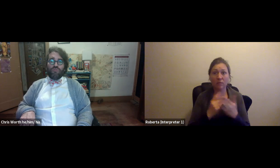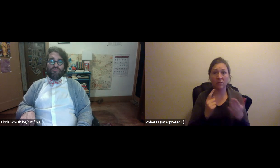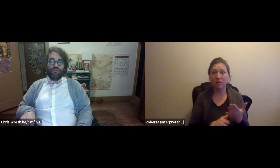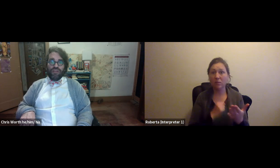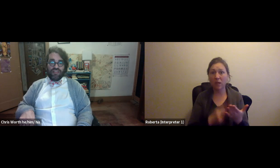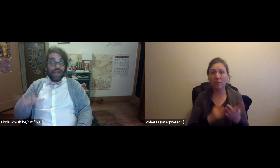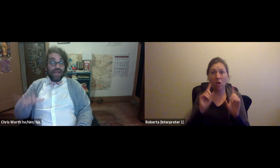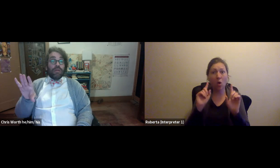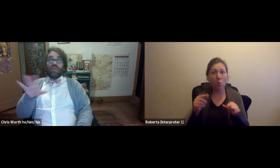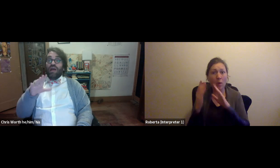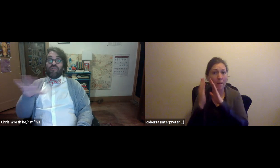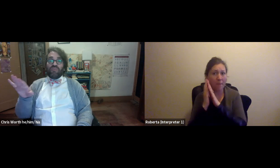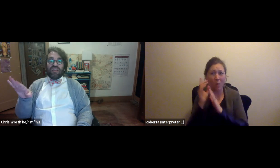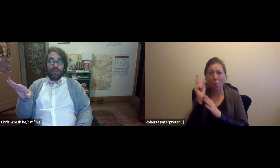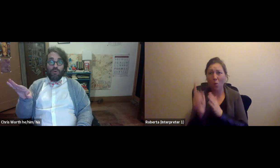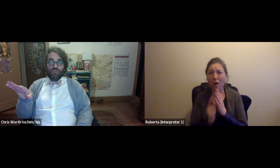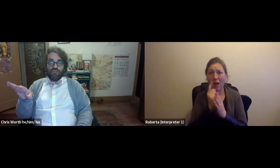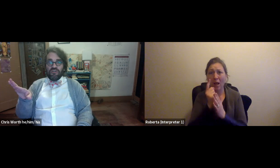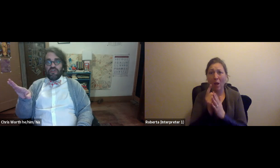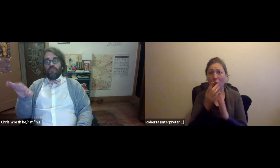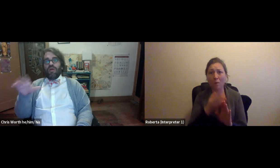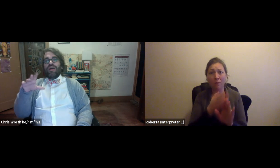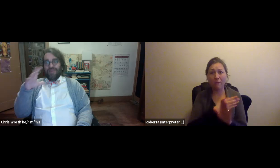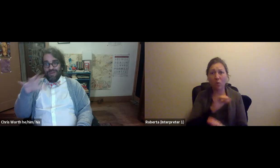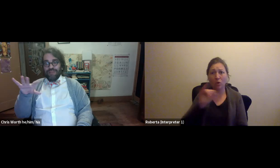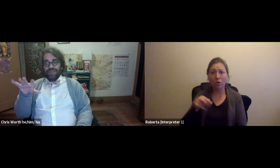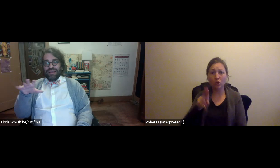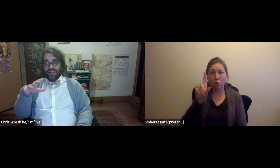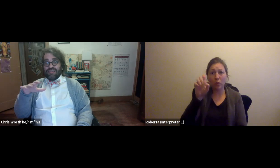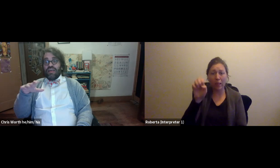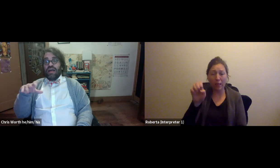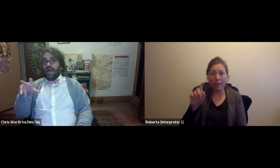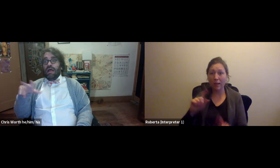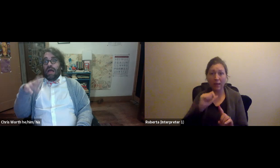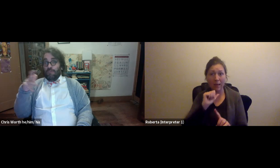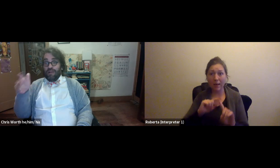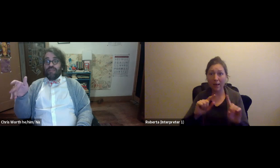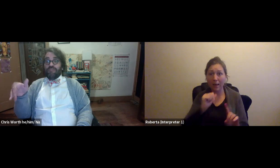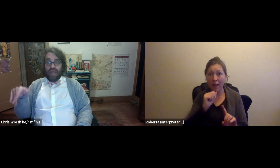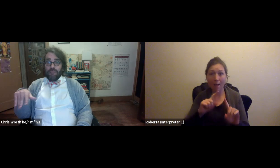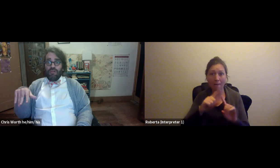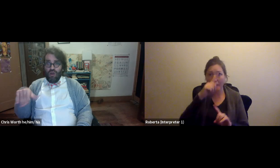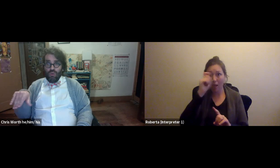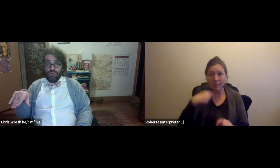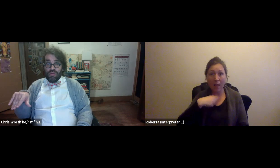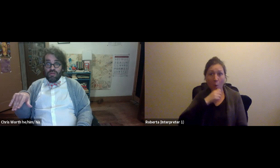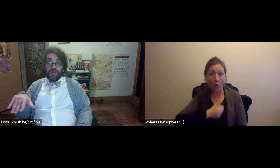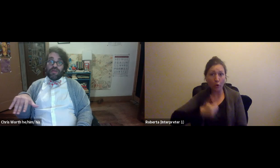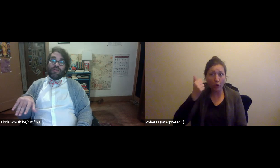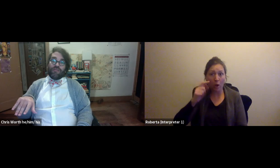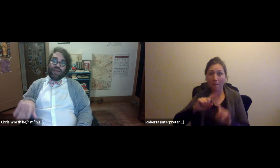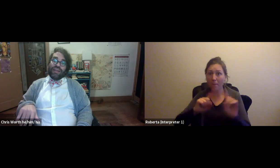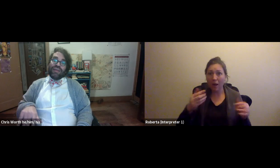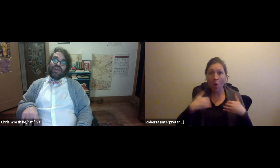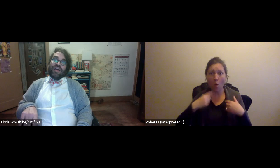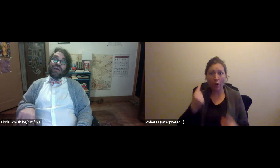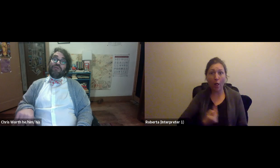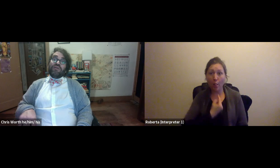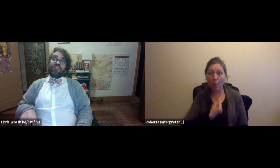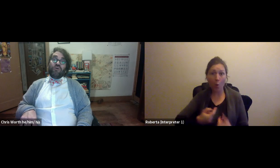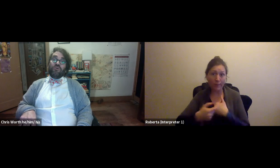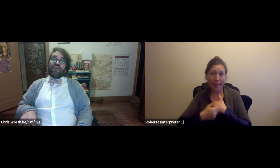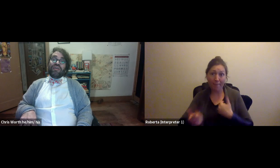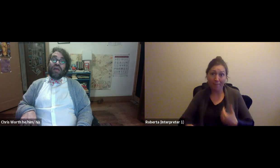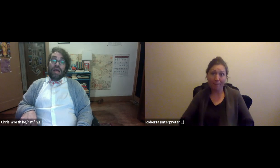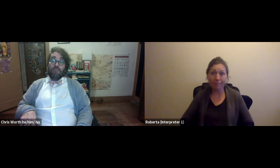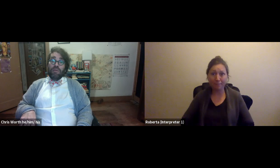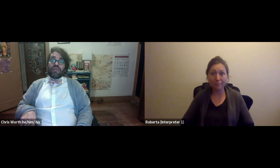Julie does, not just because I'm older but because I want some time alone. Right. So so